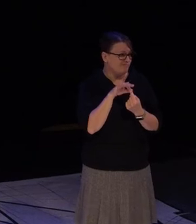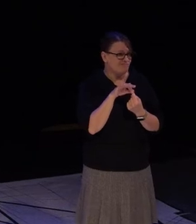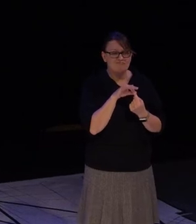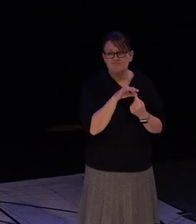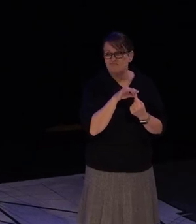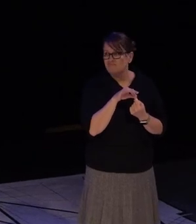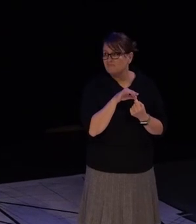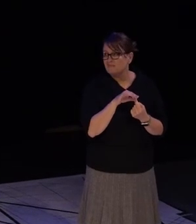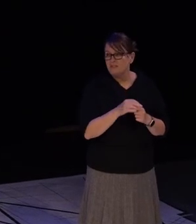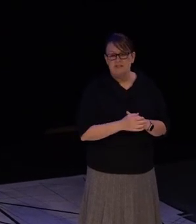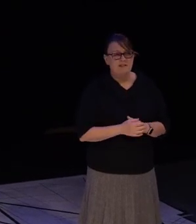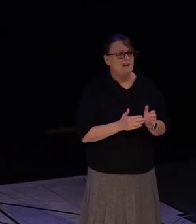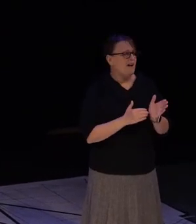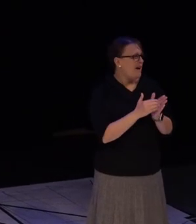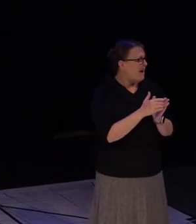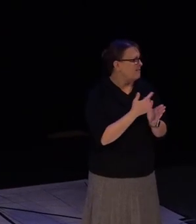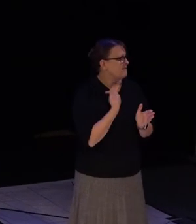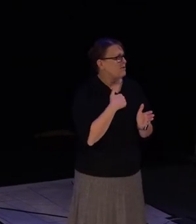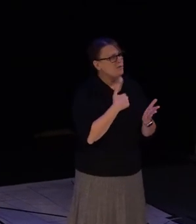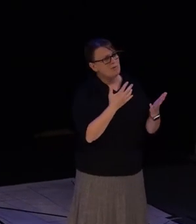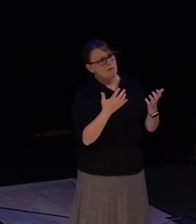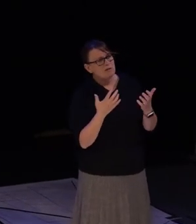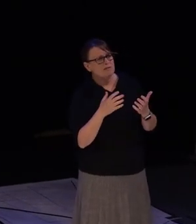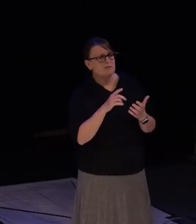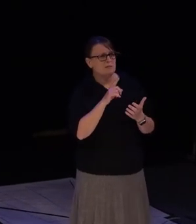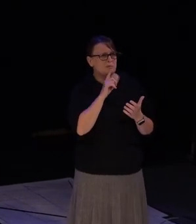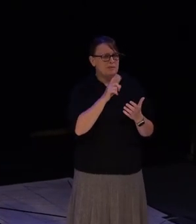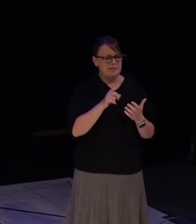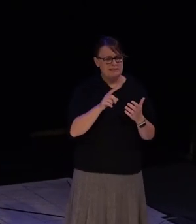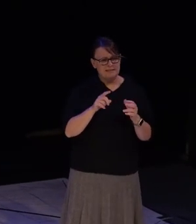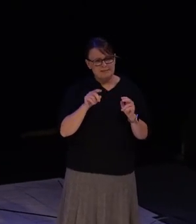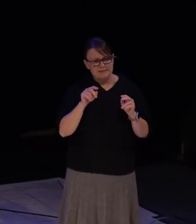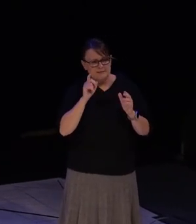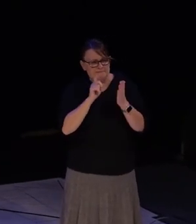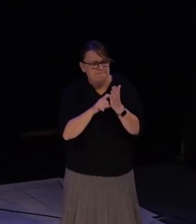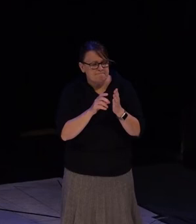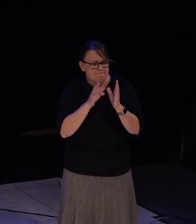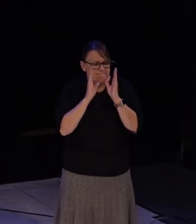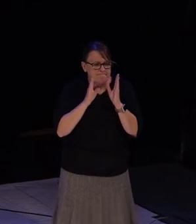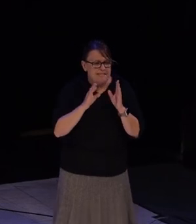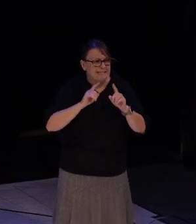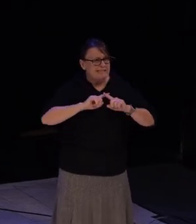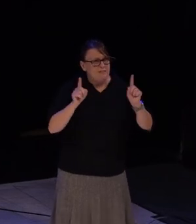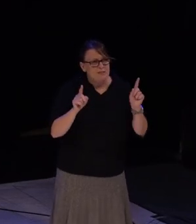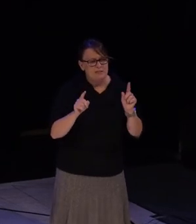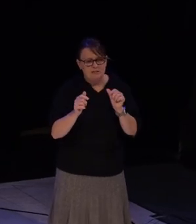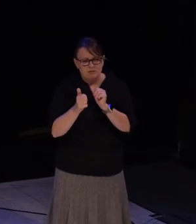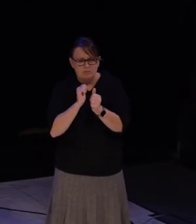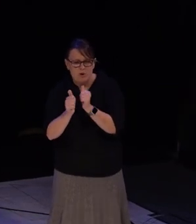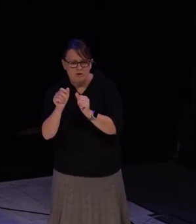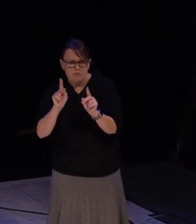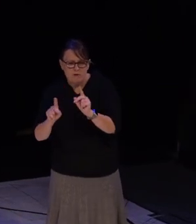All too often we want to really look at the differences between sports for people with disabilities and sports for people without.